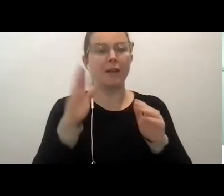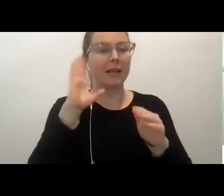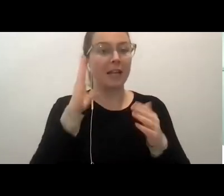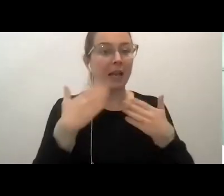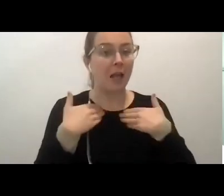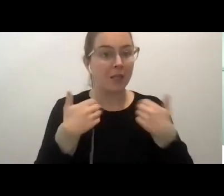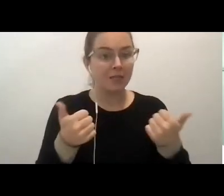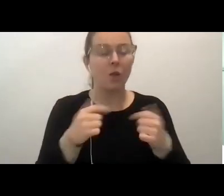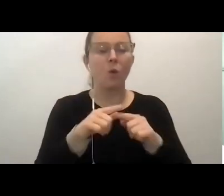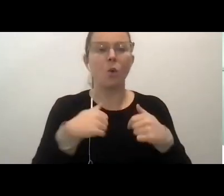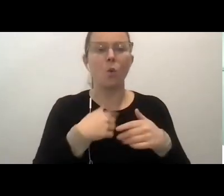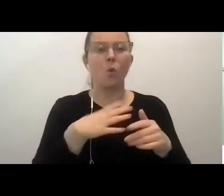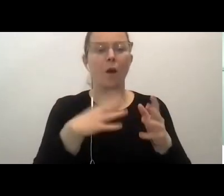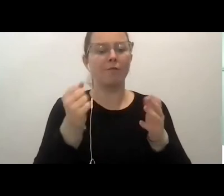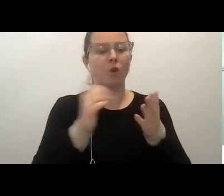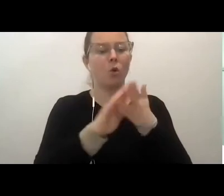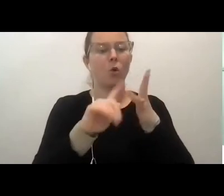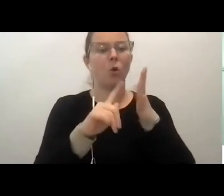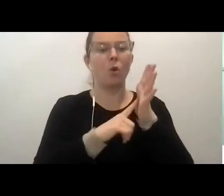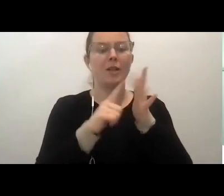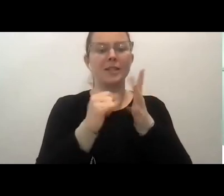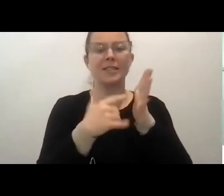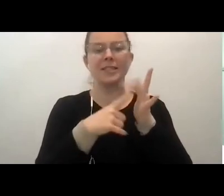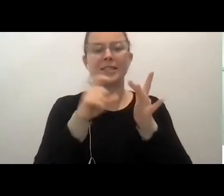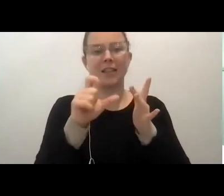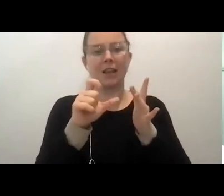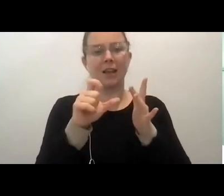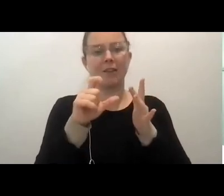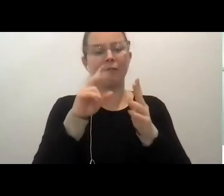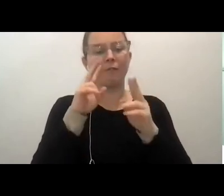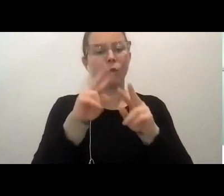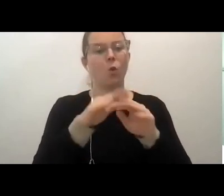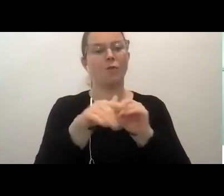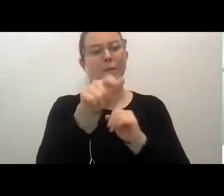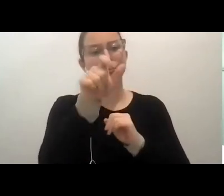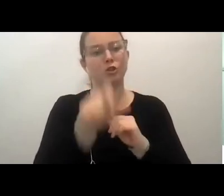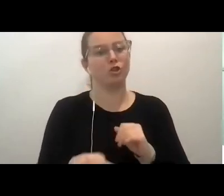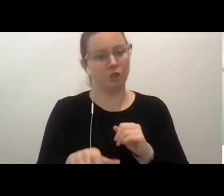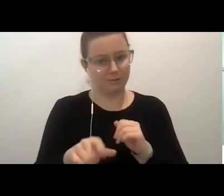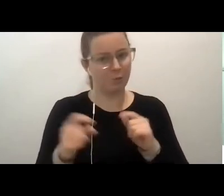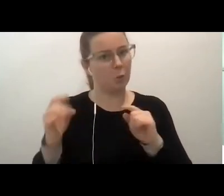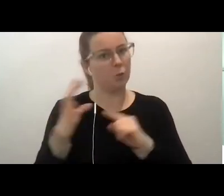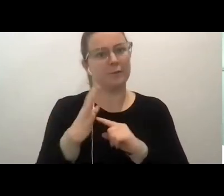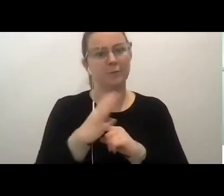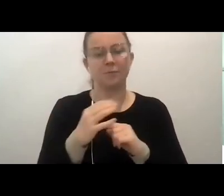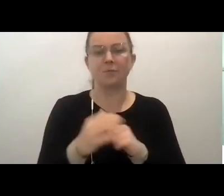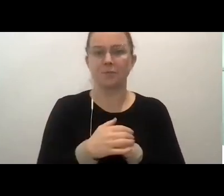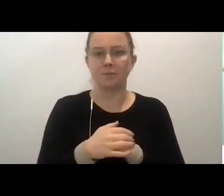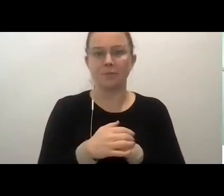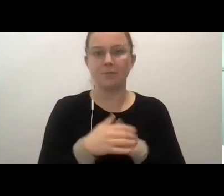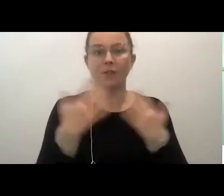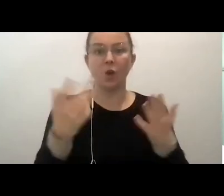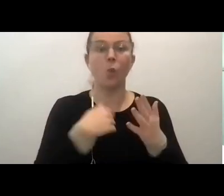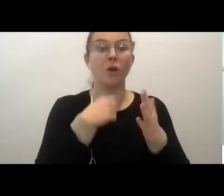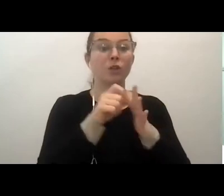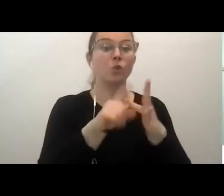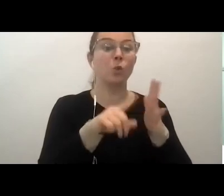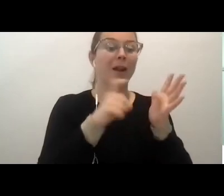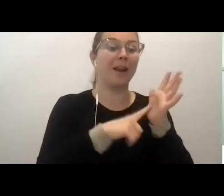a holistic view of the person. We do, on one hand, clinical services, yes, but in